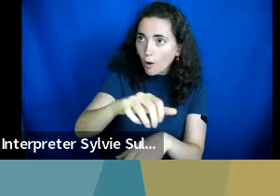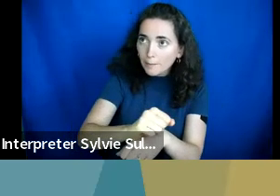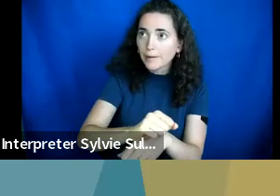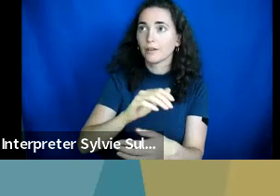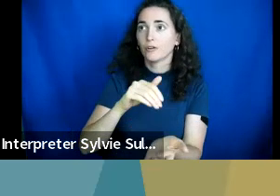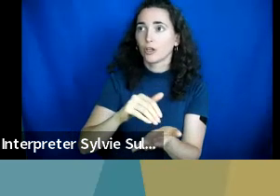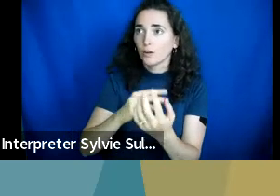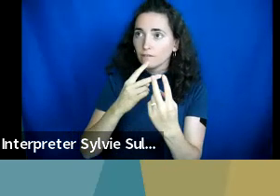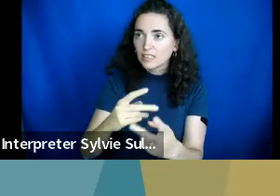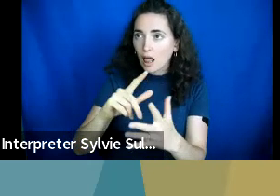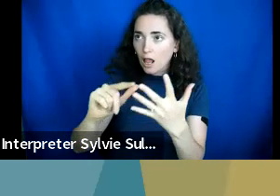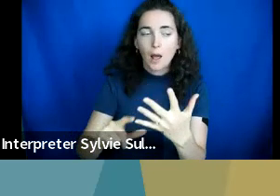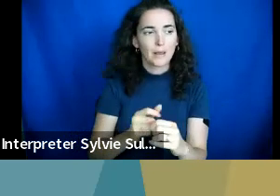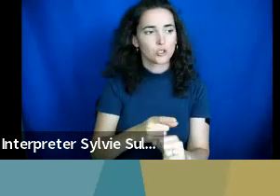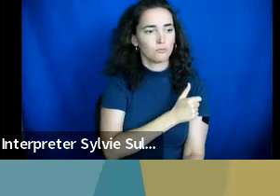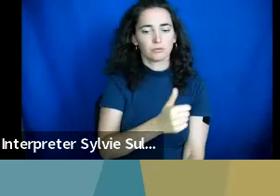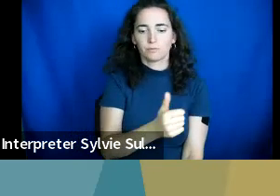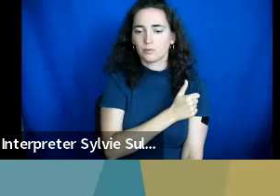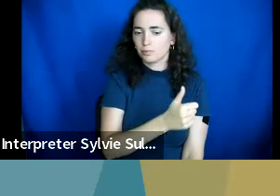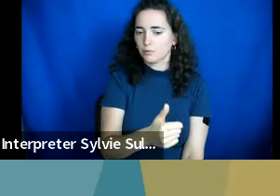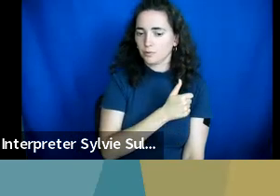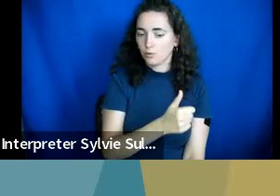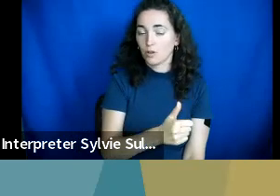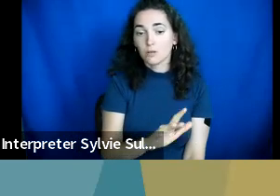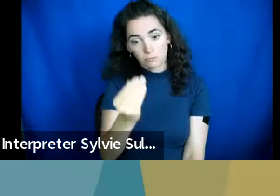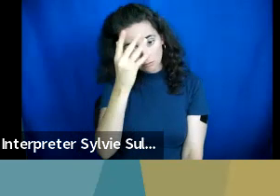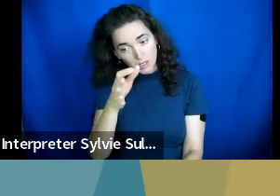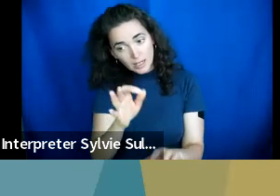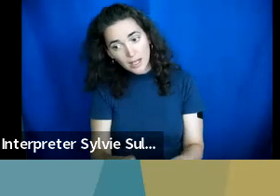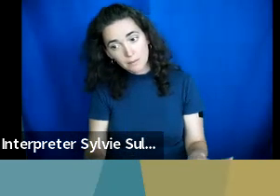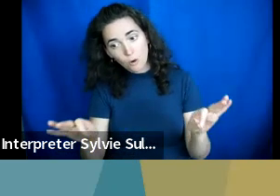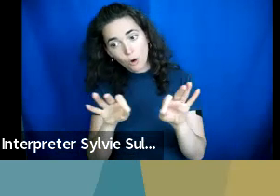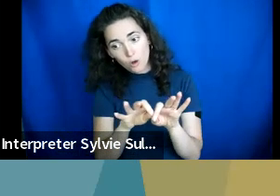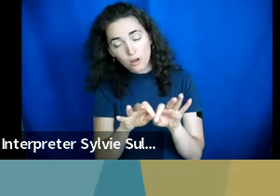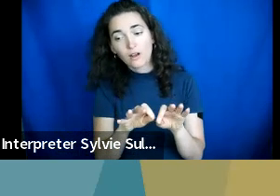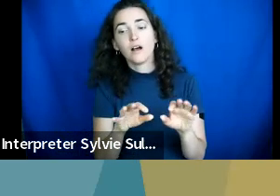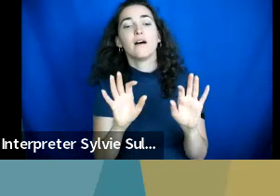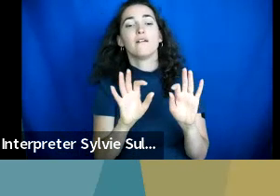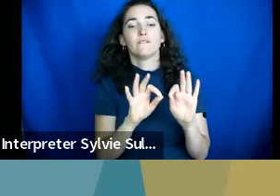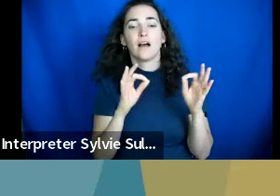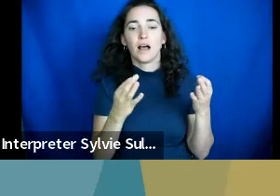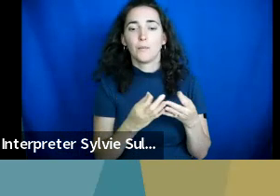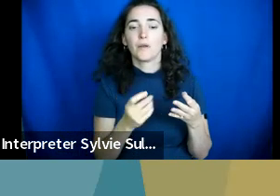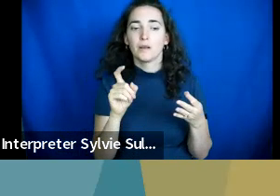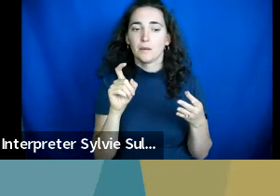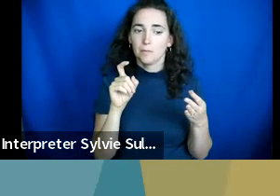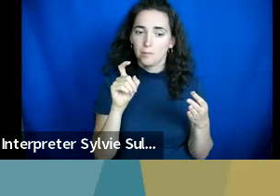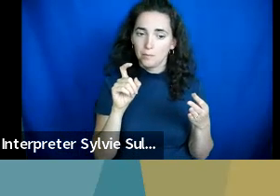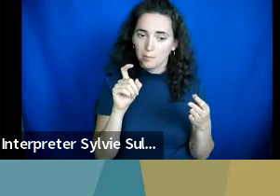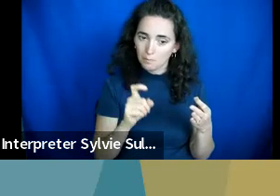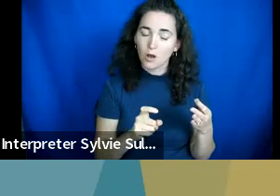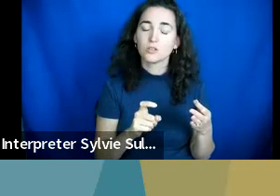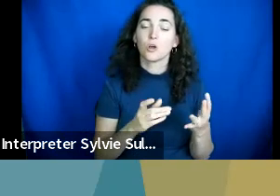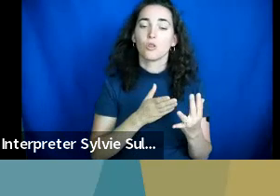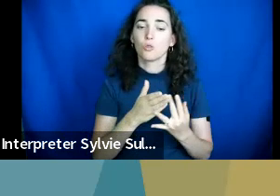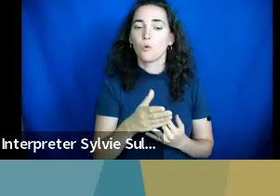Stuff like that. it's important to note though that families have to seek transfer to transportation assistance through their managed care.